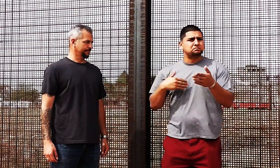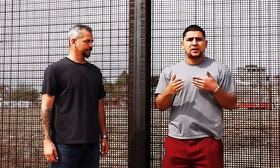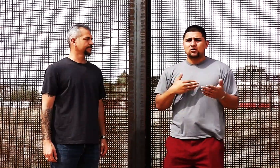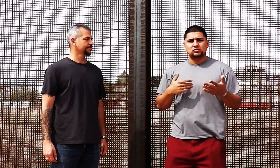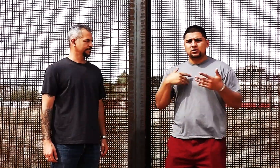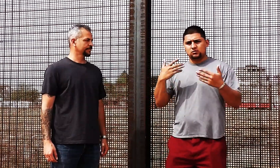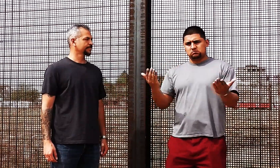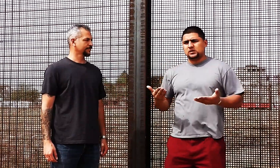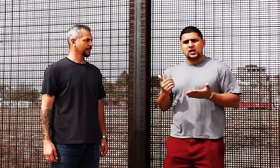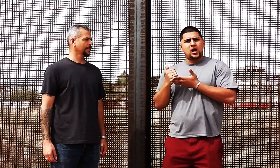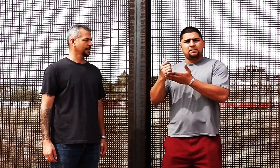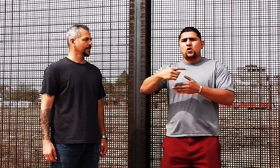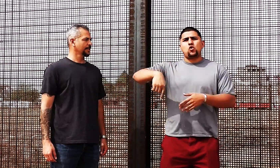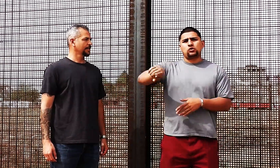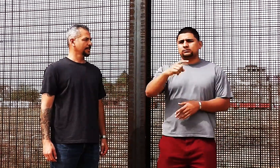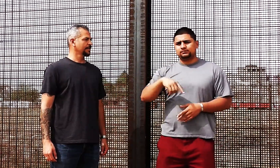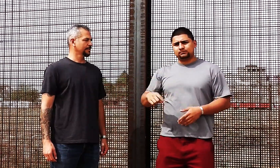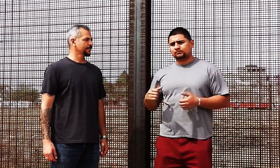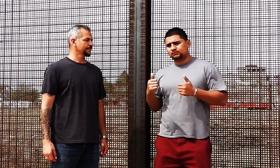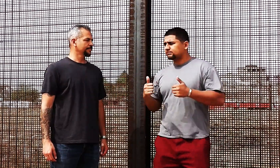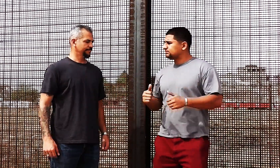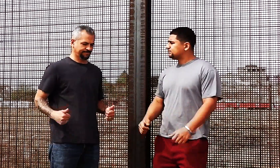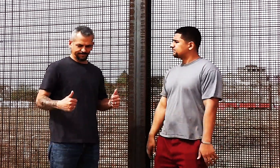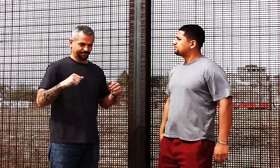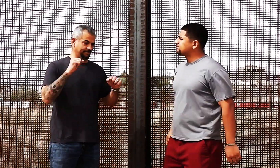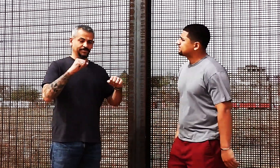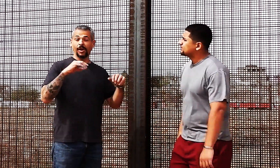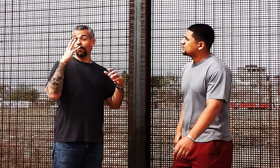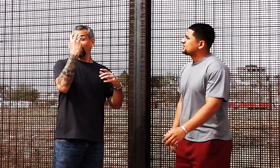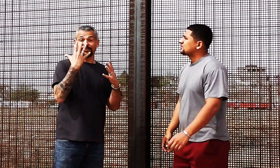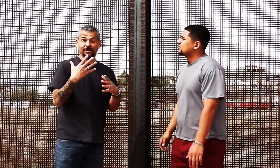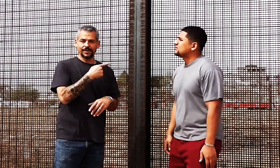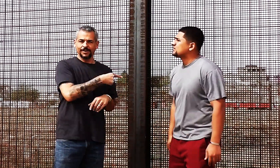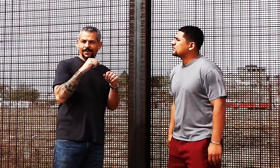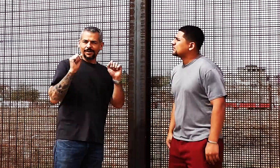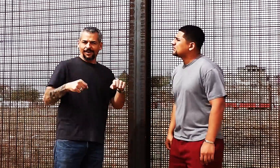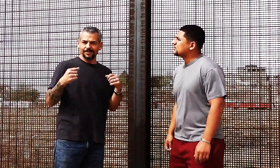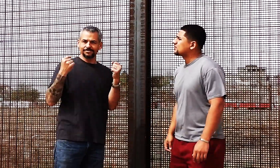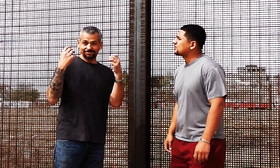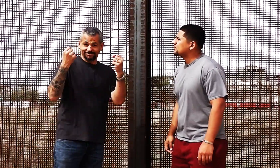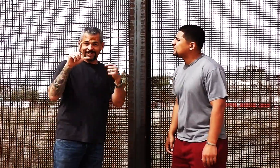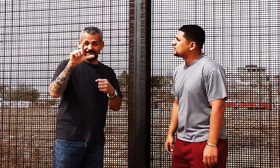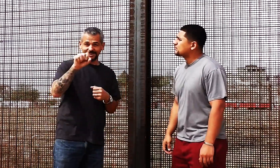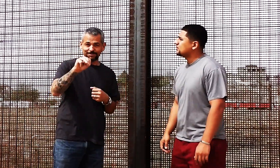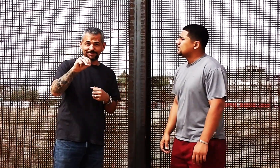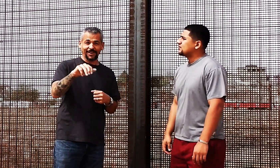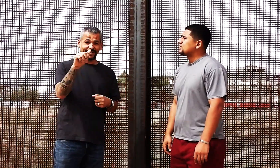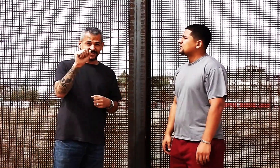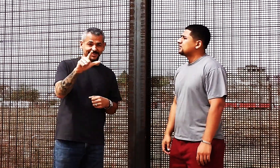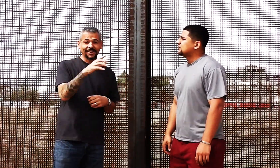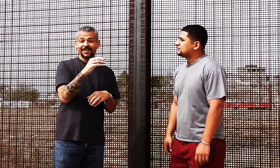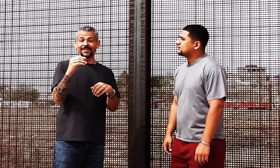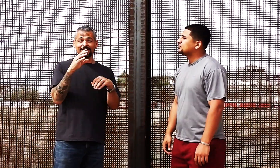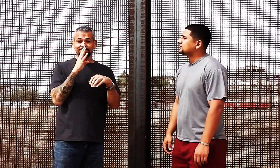It doesn’t matter. I am here to help out. Great. The best thing about this. He can sign in Mexican Sign language (LSM) and American Sign Language (ASL)